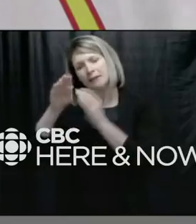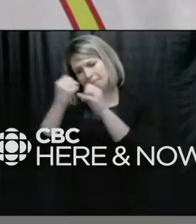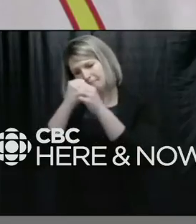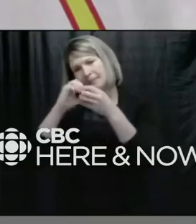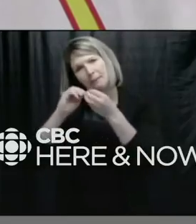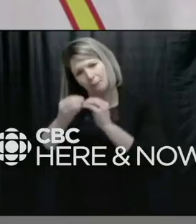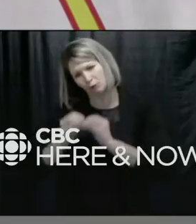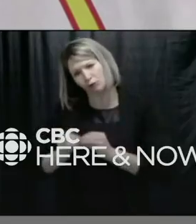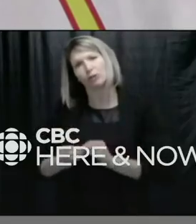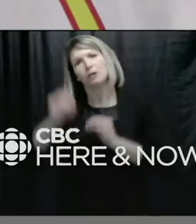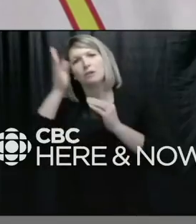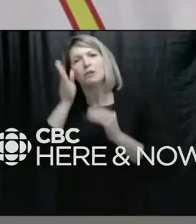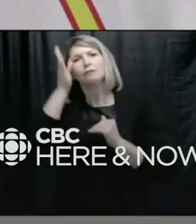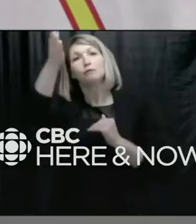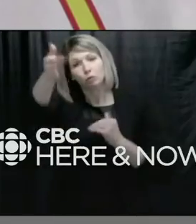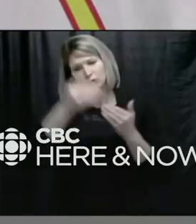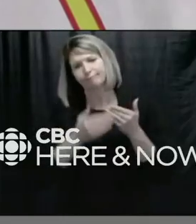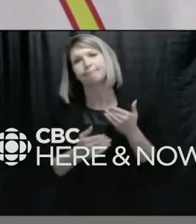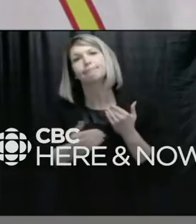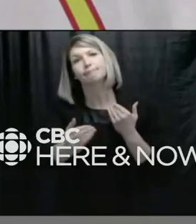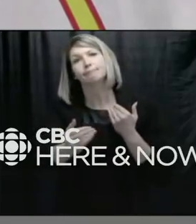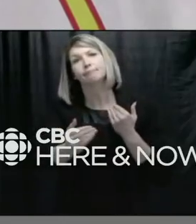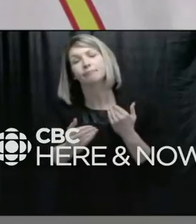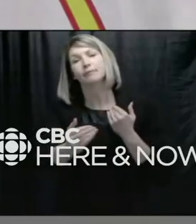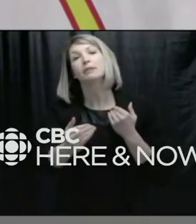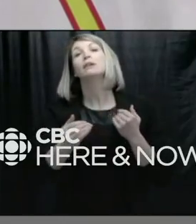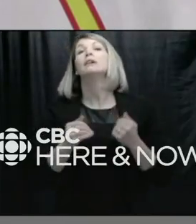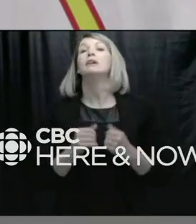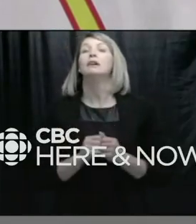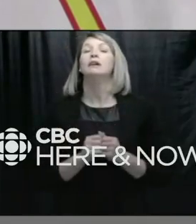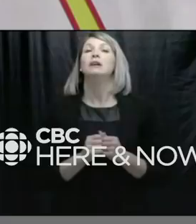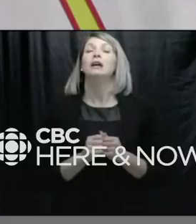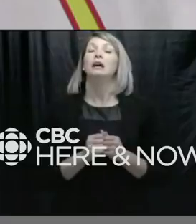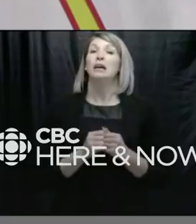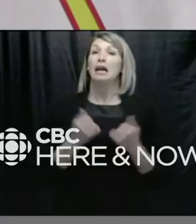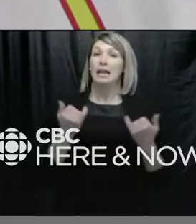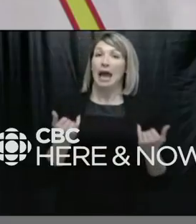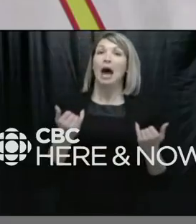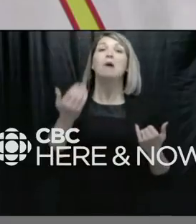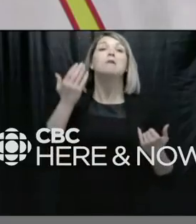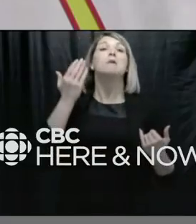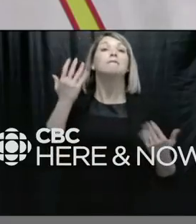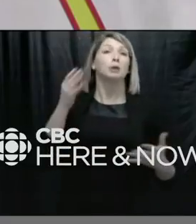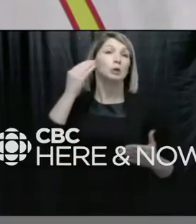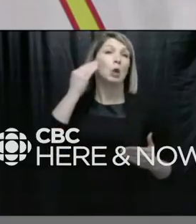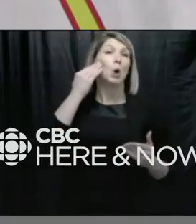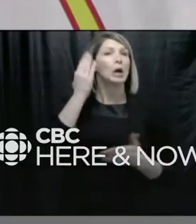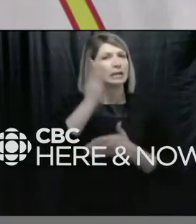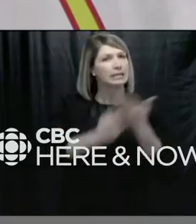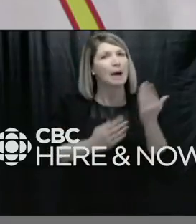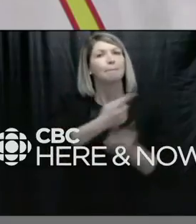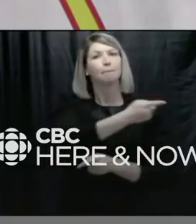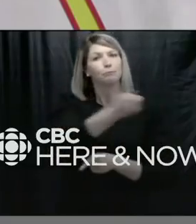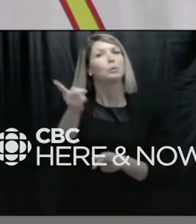PANDEMIC IN OUR PROVINCE. IT'S A FACT, SOME OF YOU WILL